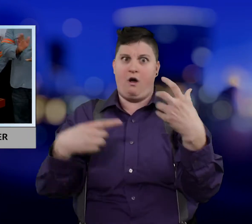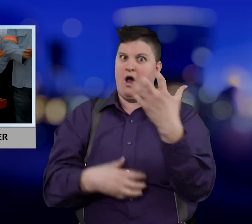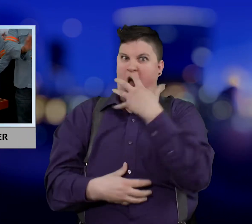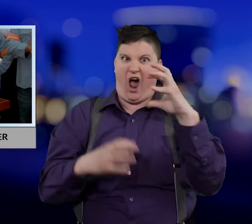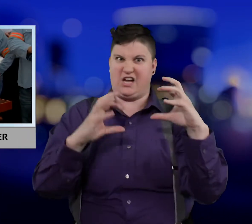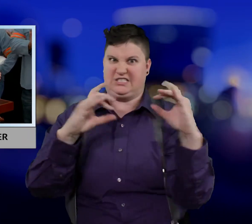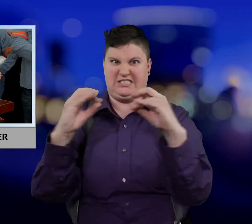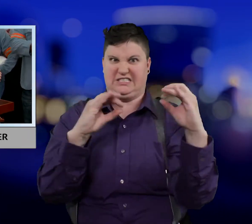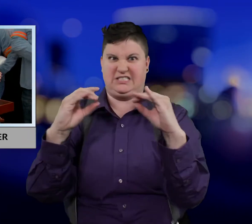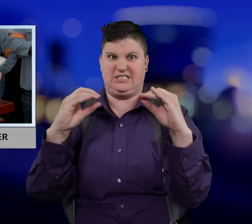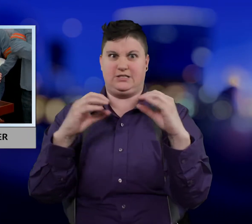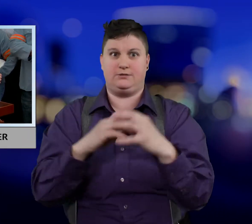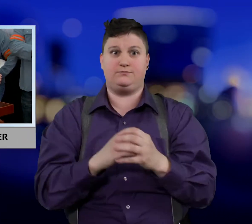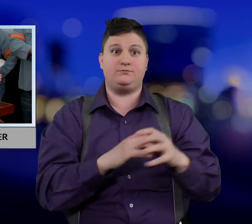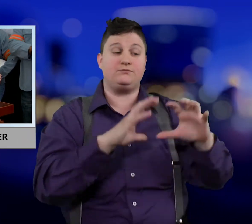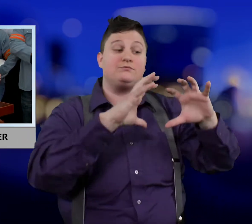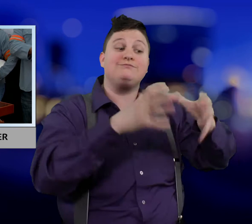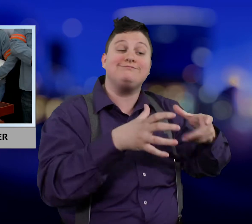disagreement.